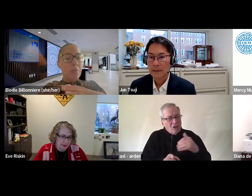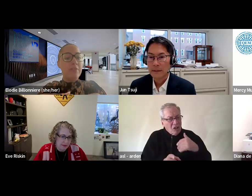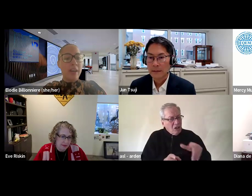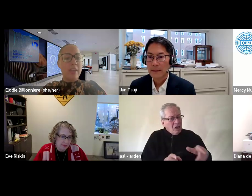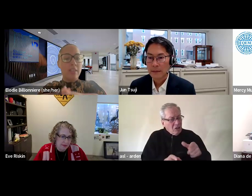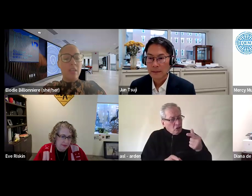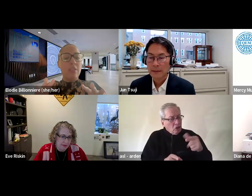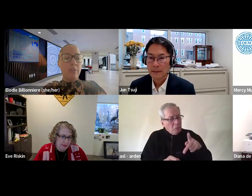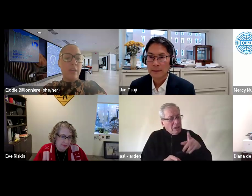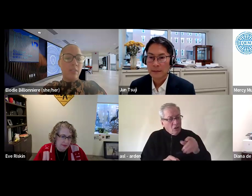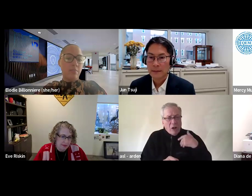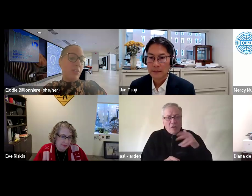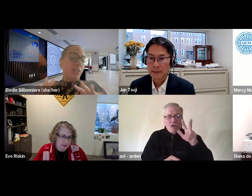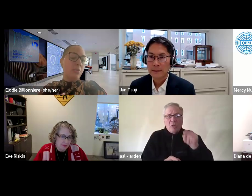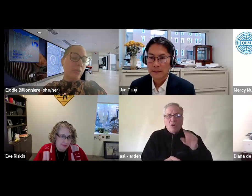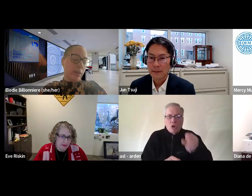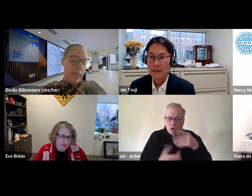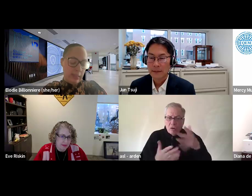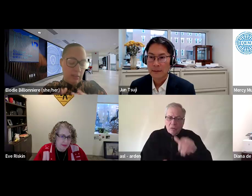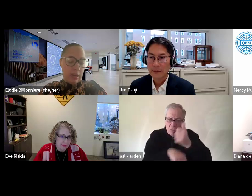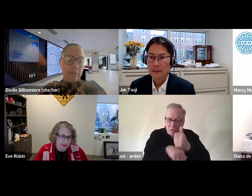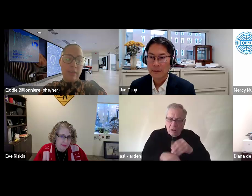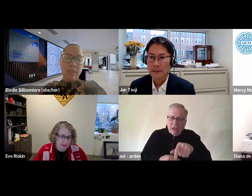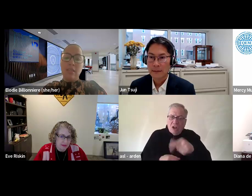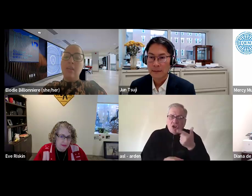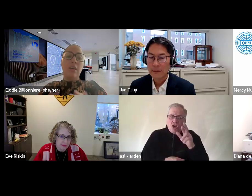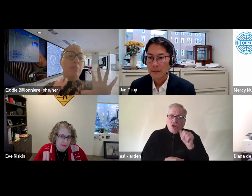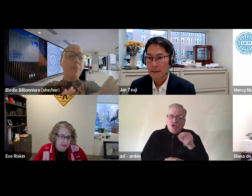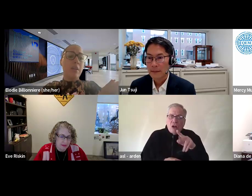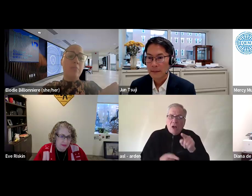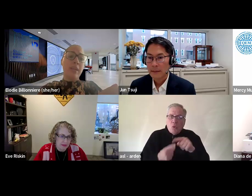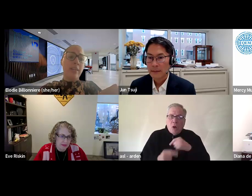You define it in your grant. I know what I attend the conference